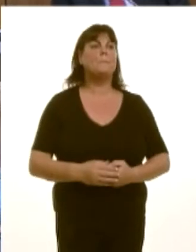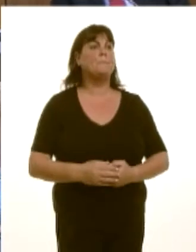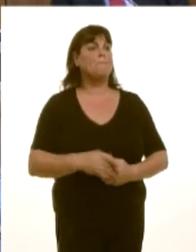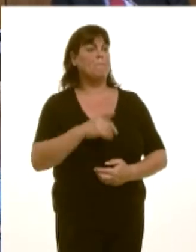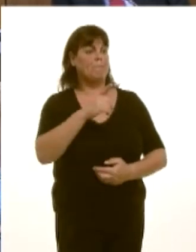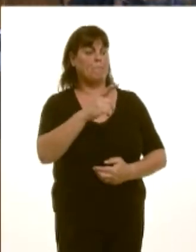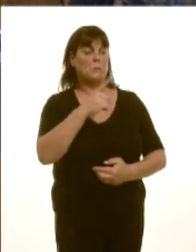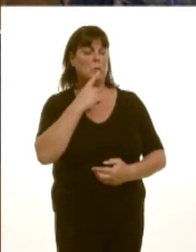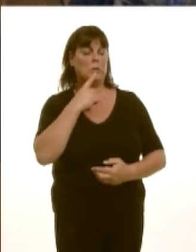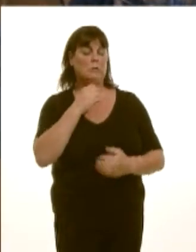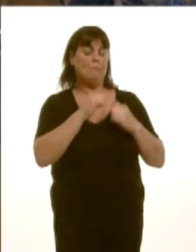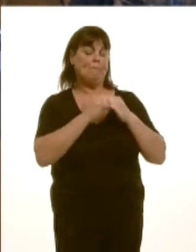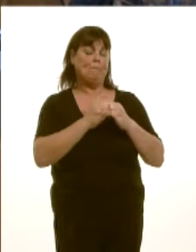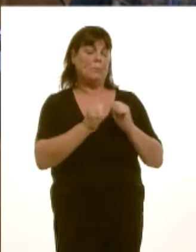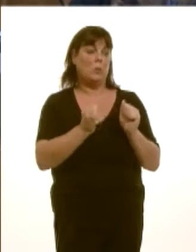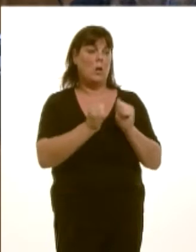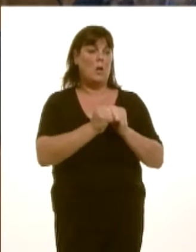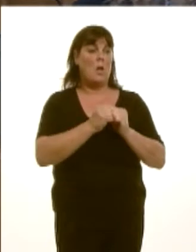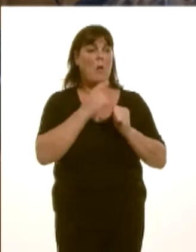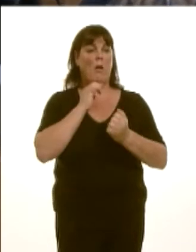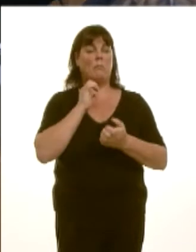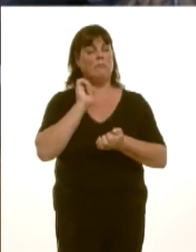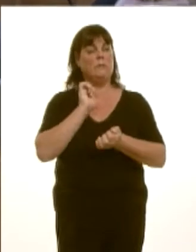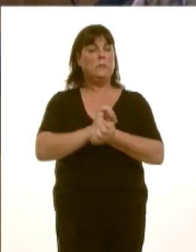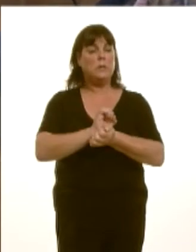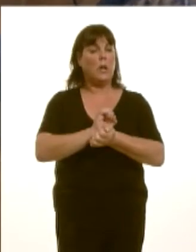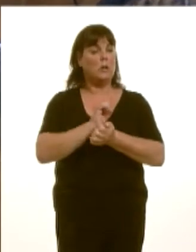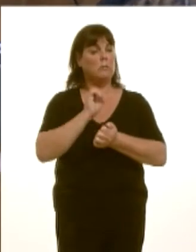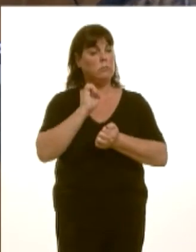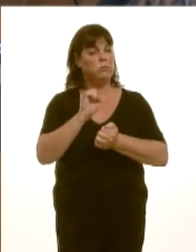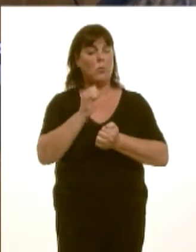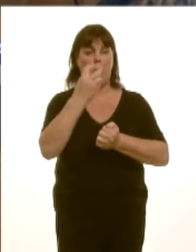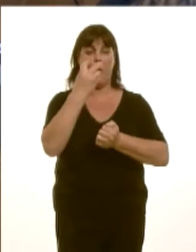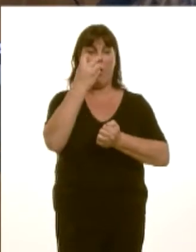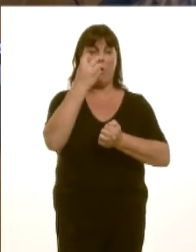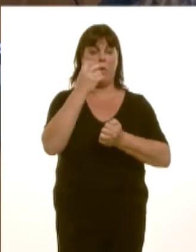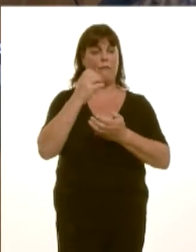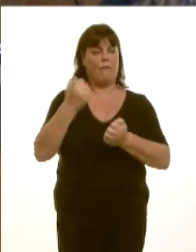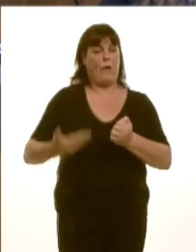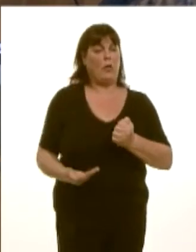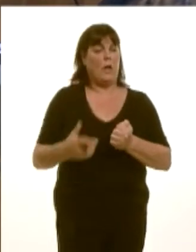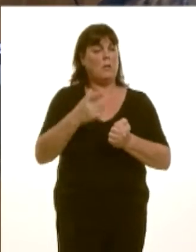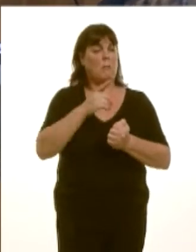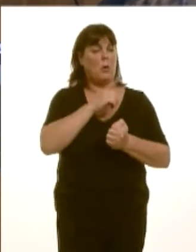The reality is that we are stuck with the franchise arrangements that were made under a previous arrangement.